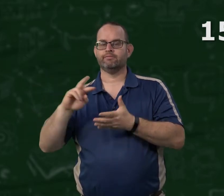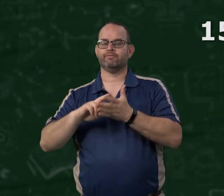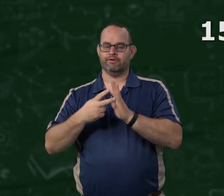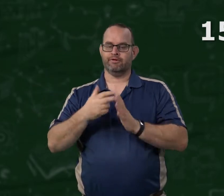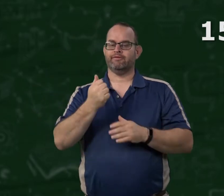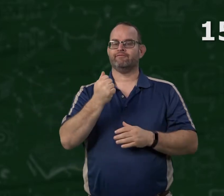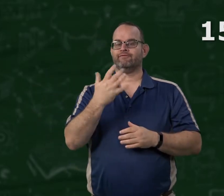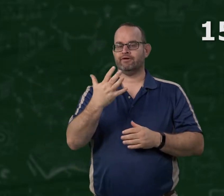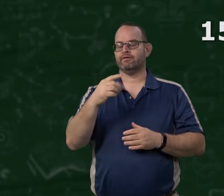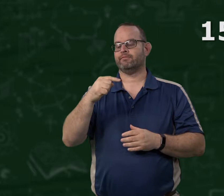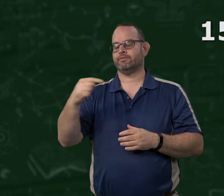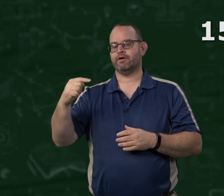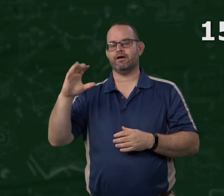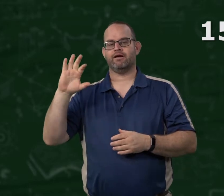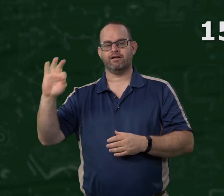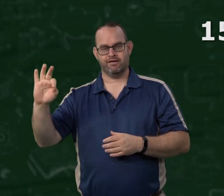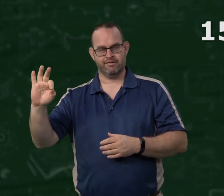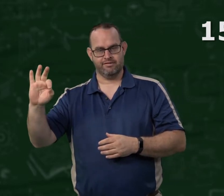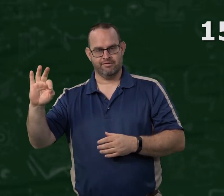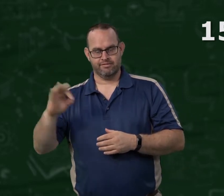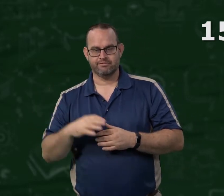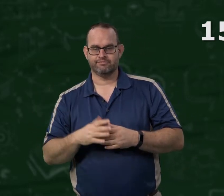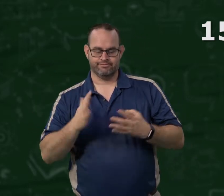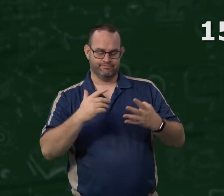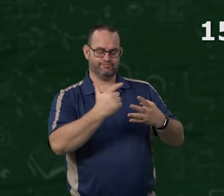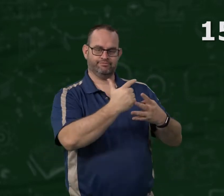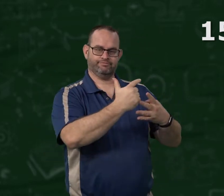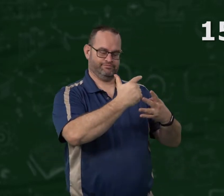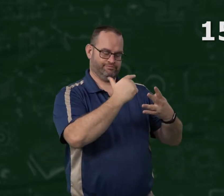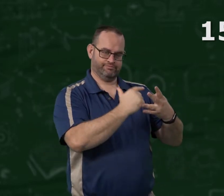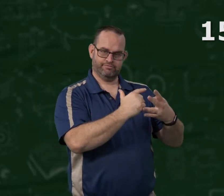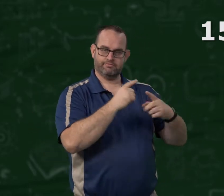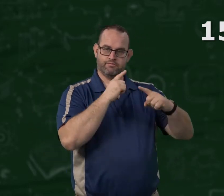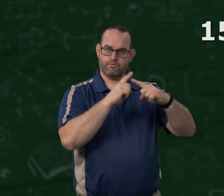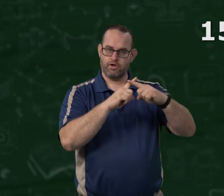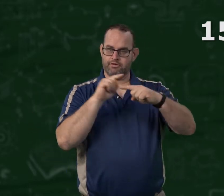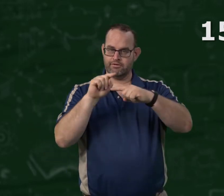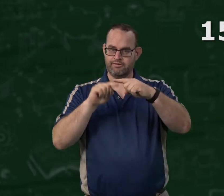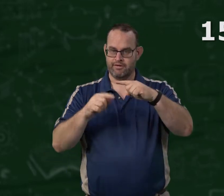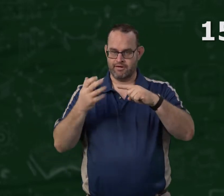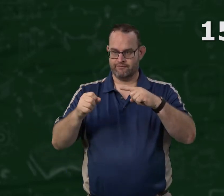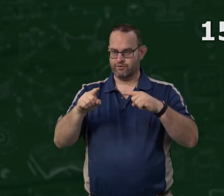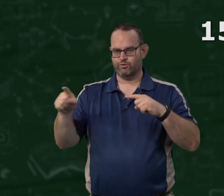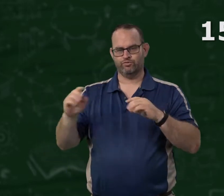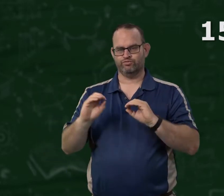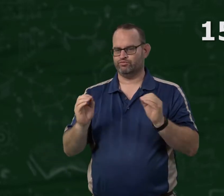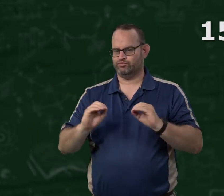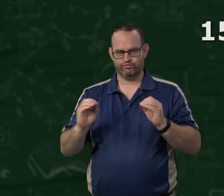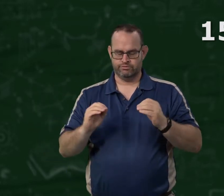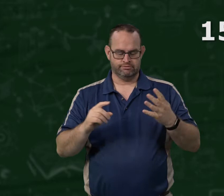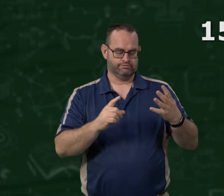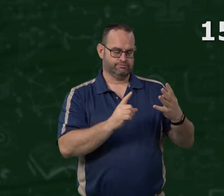Now the equation is 15-9. Step 3 is multiplication and division. We don’t have any in this example.